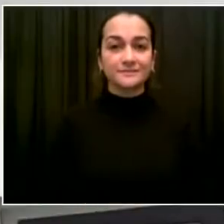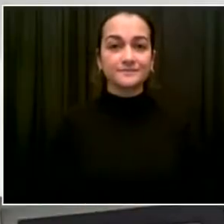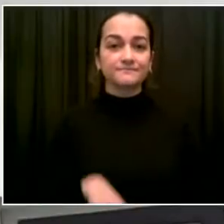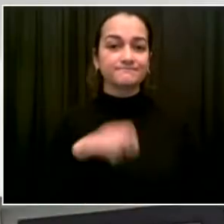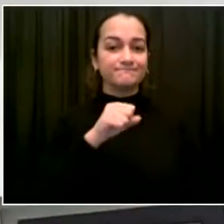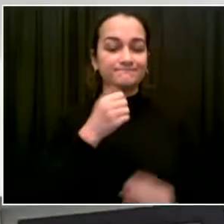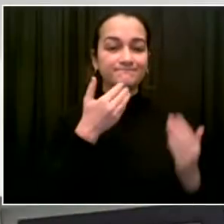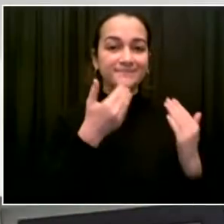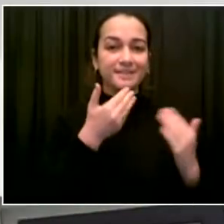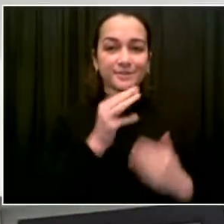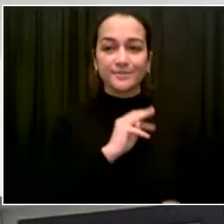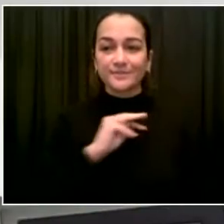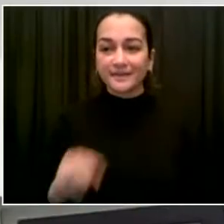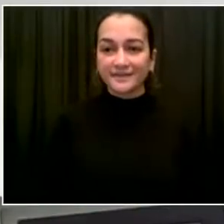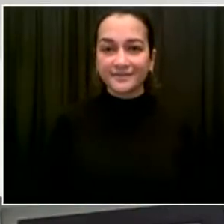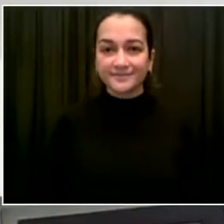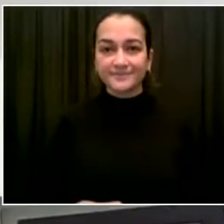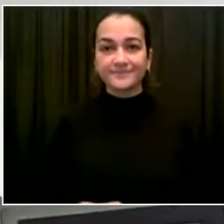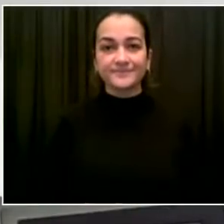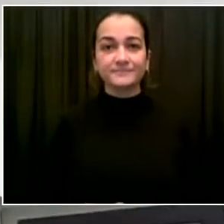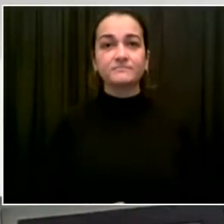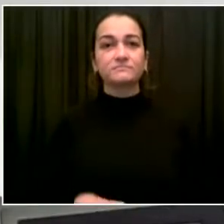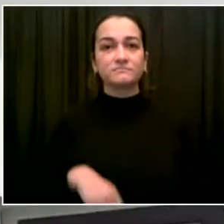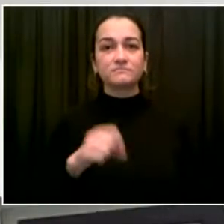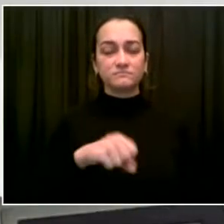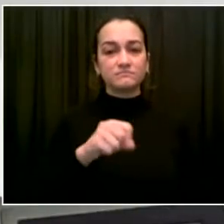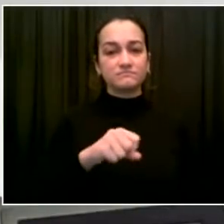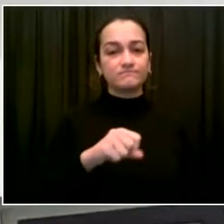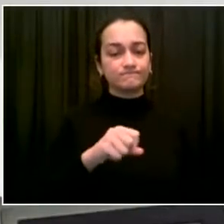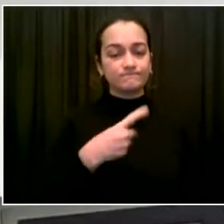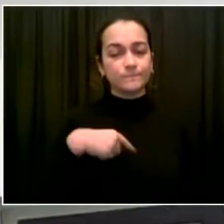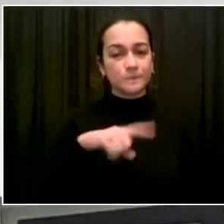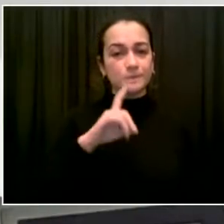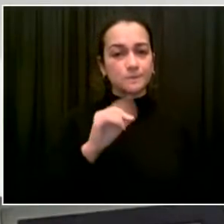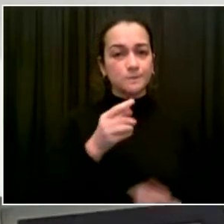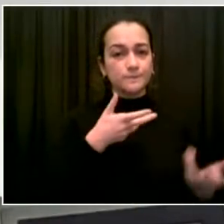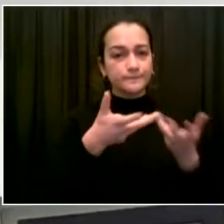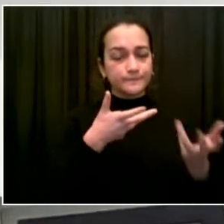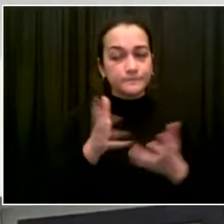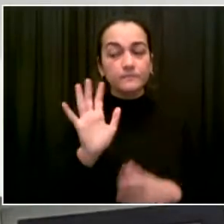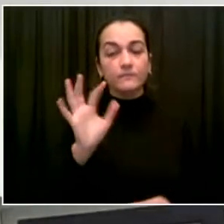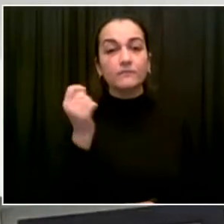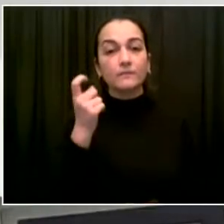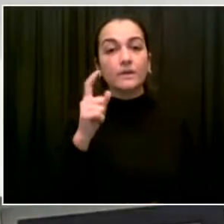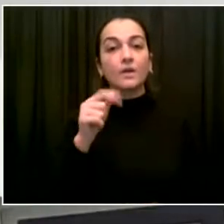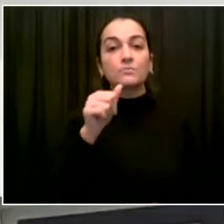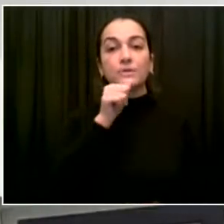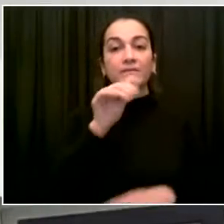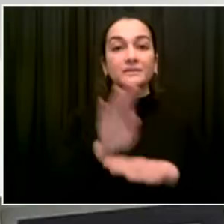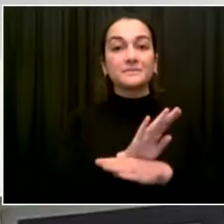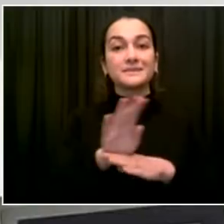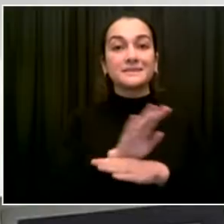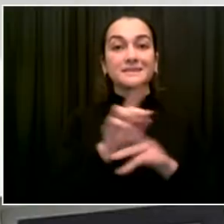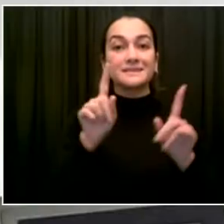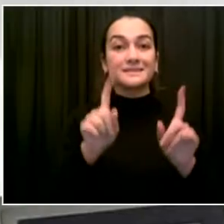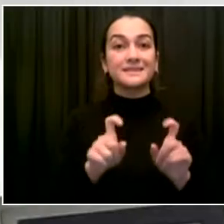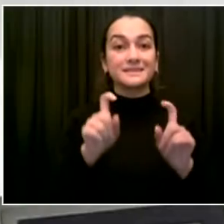THEIR JOB AND TED, SPECIFICALLY ABOUT THE TEST SITES. THANK YOU.